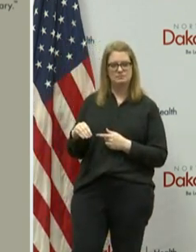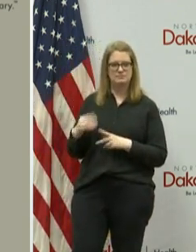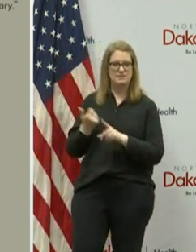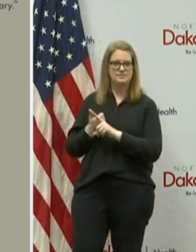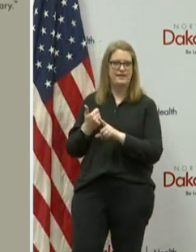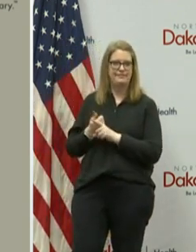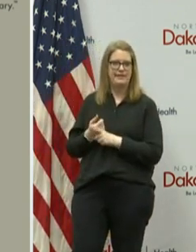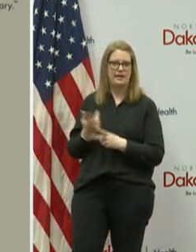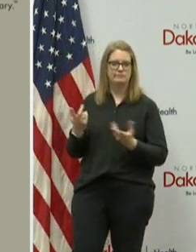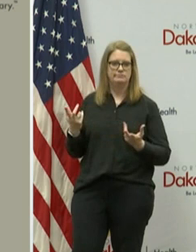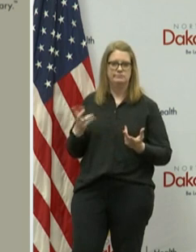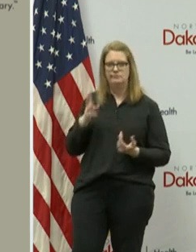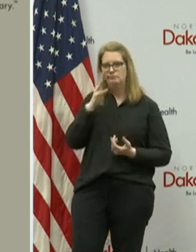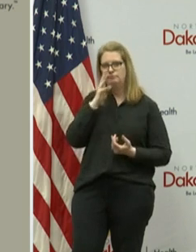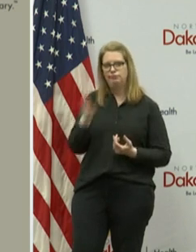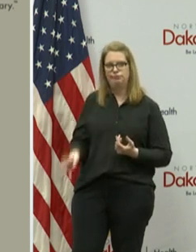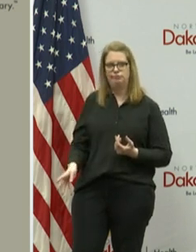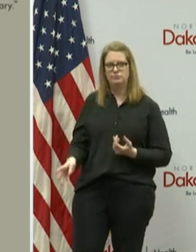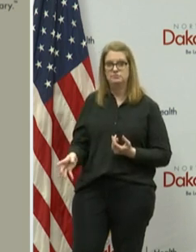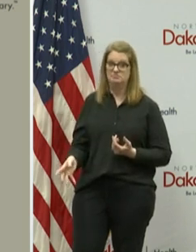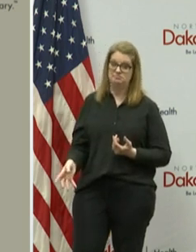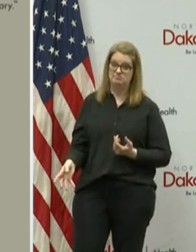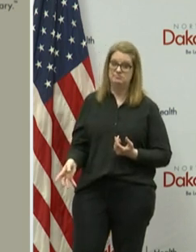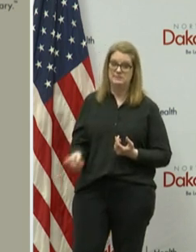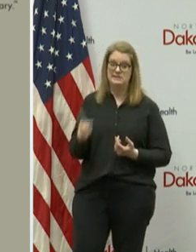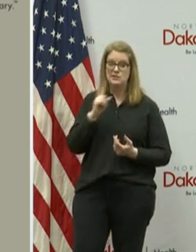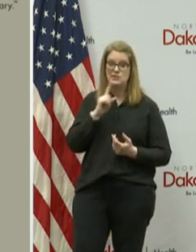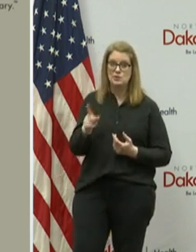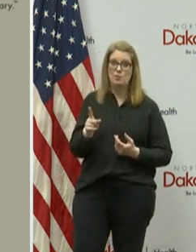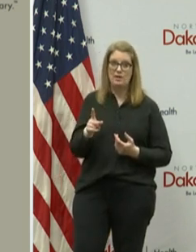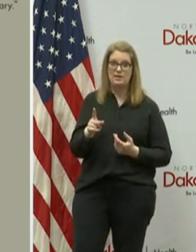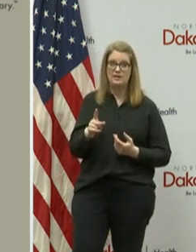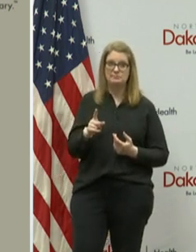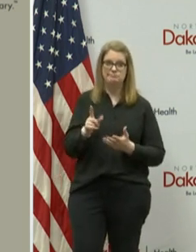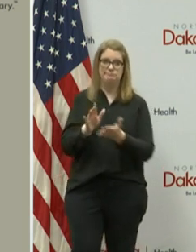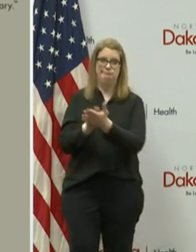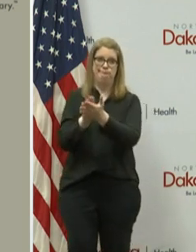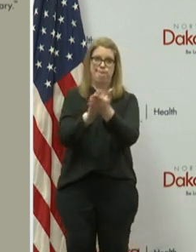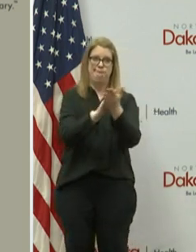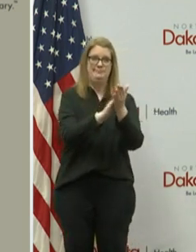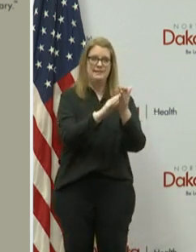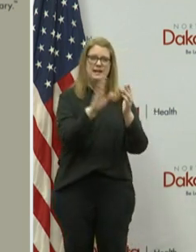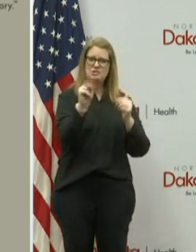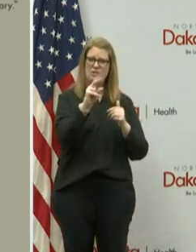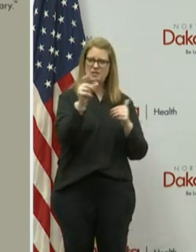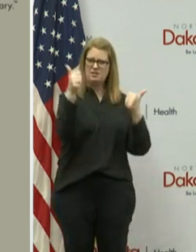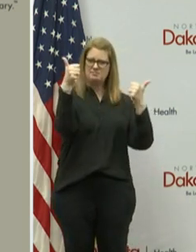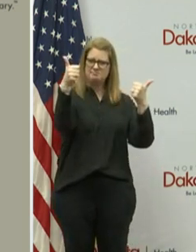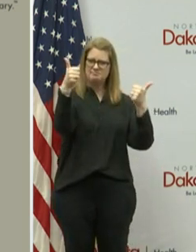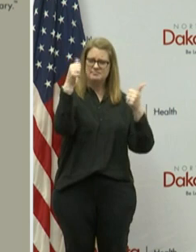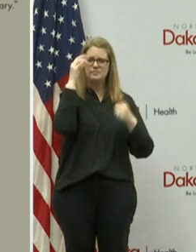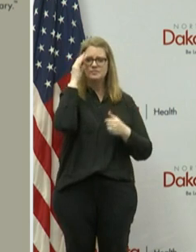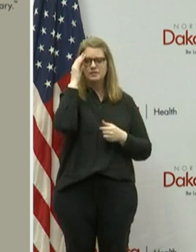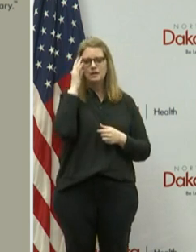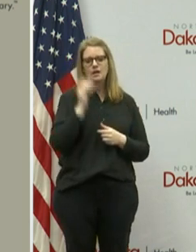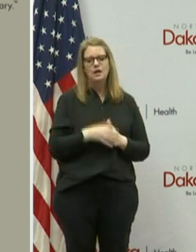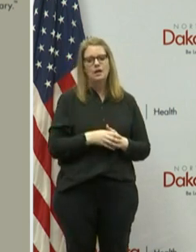OTHERS TAKE YOU ALL THE WAY UP TO 98% SO ONLY 1.2% RESPONDED ON THE SURVEY THAT THEY WEREN'T